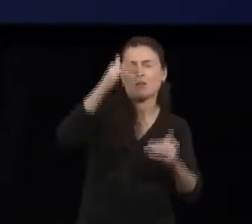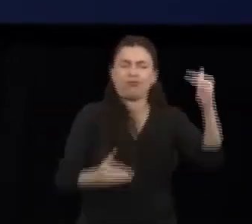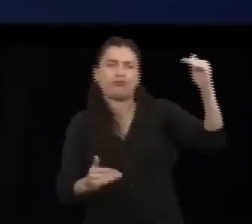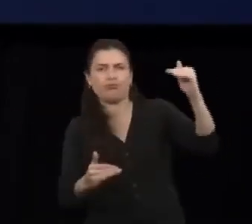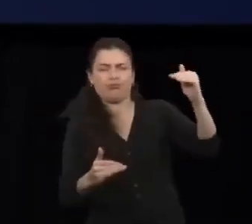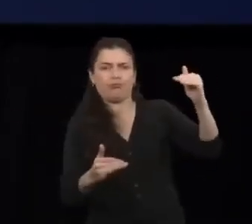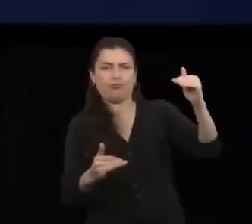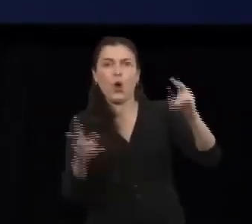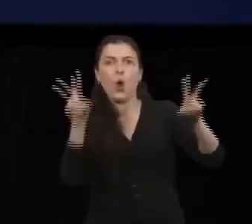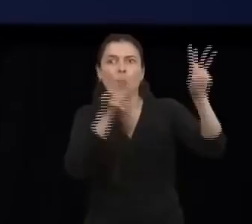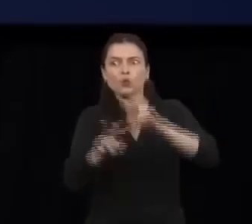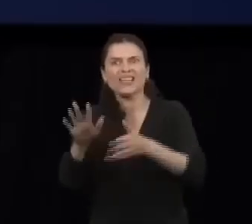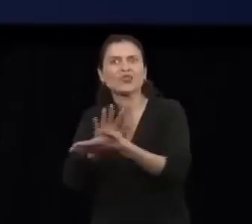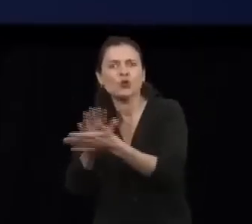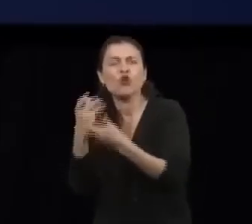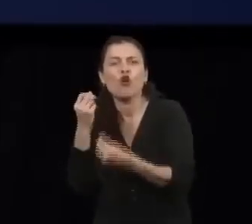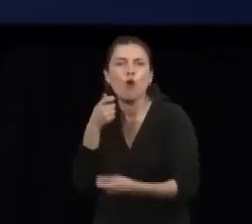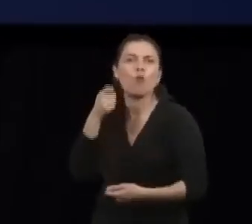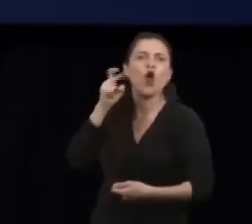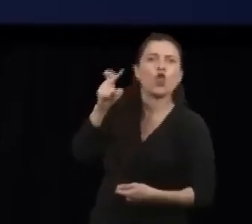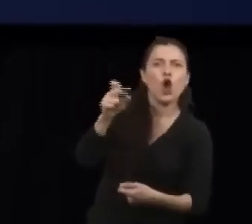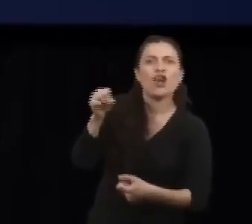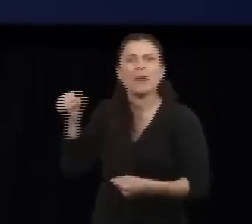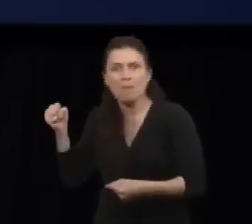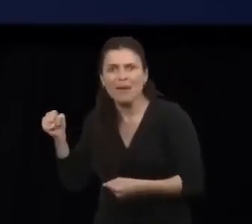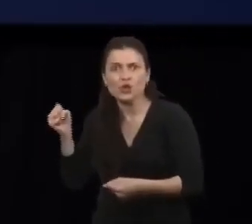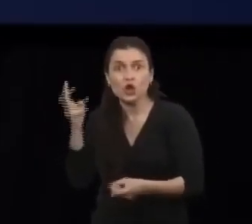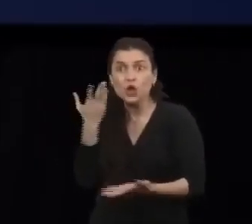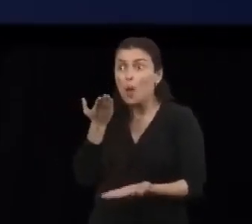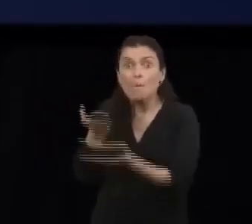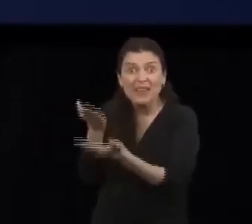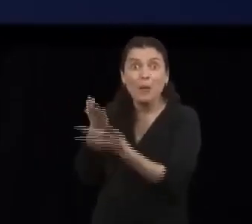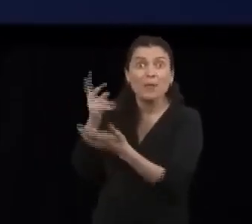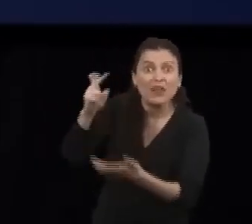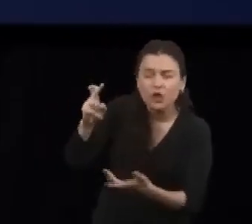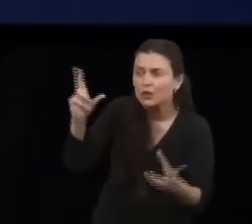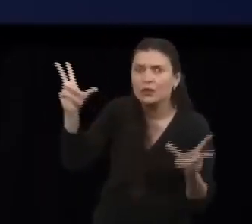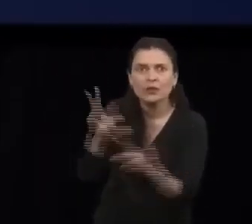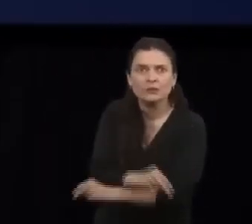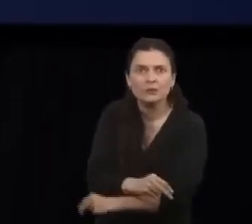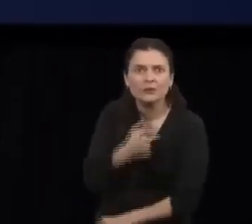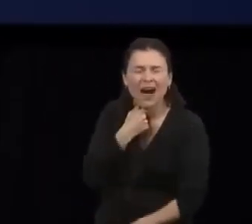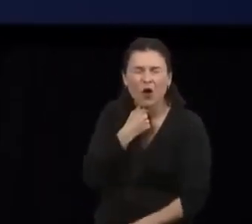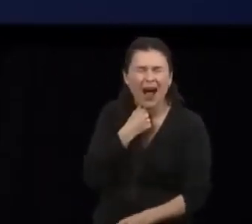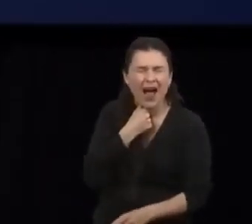and since there are not enough dollars the type of exchange rises.